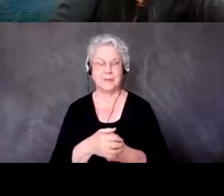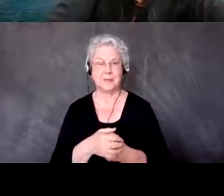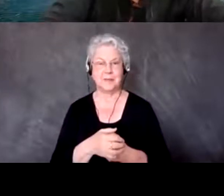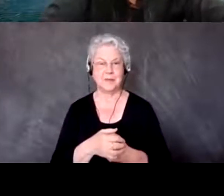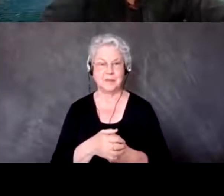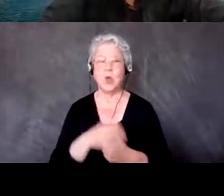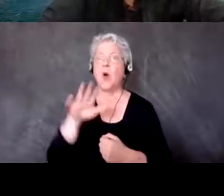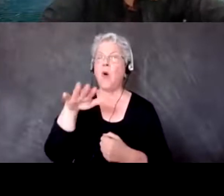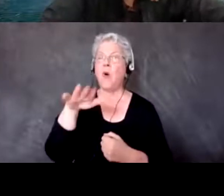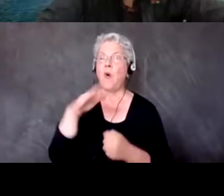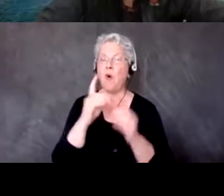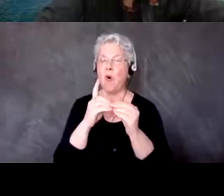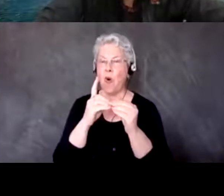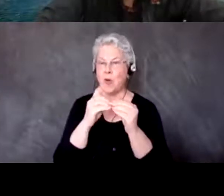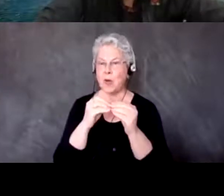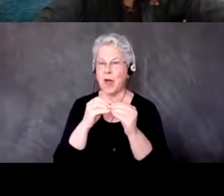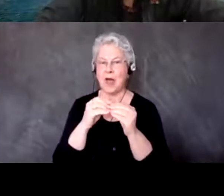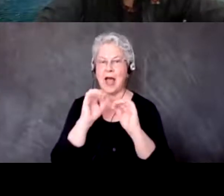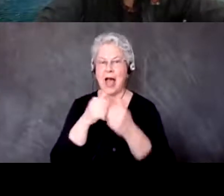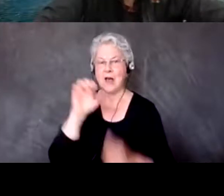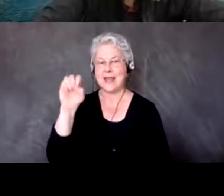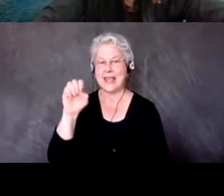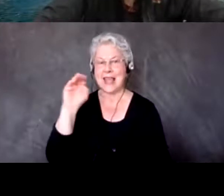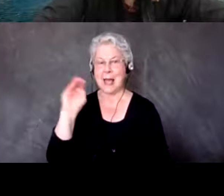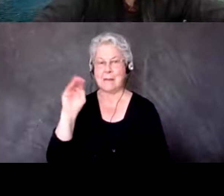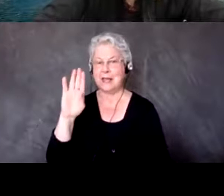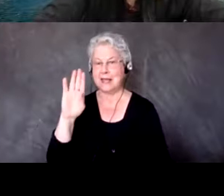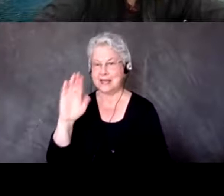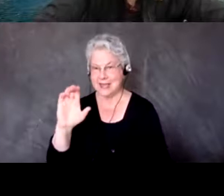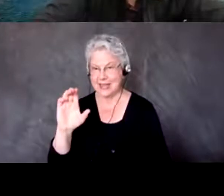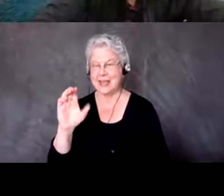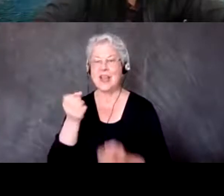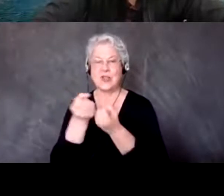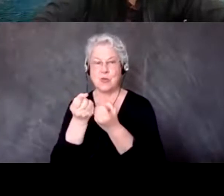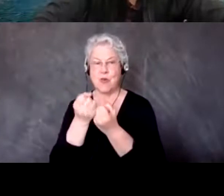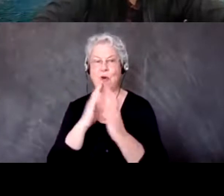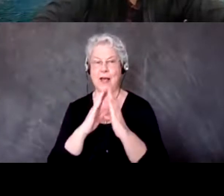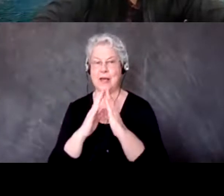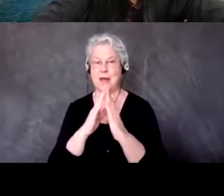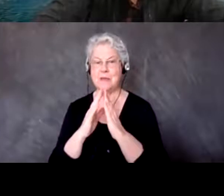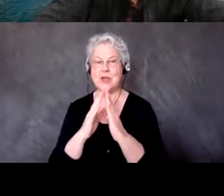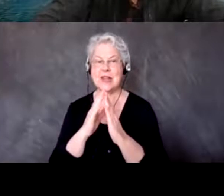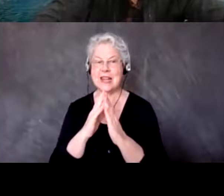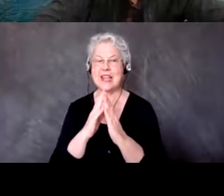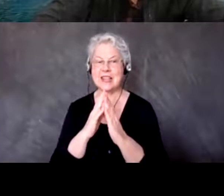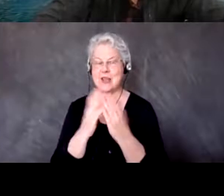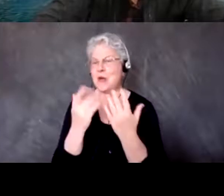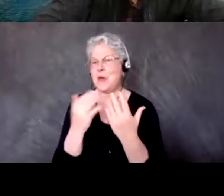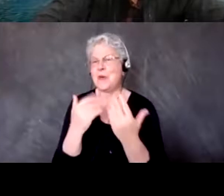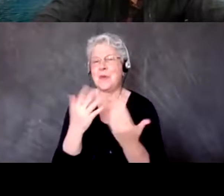Oh, another thought here was how EMBC can support communities, whatever it is they feel is needed.